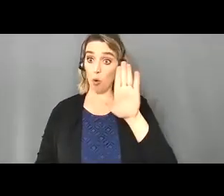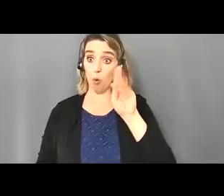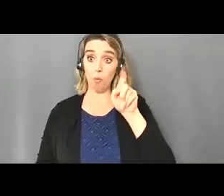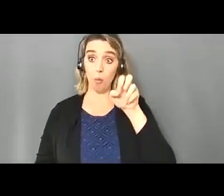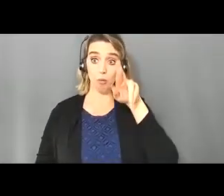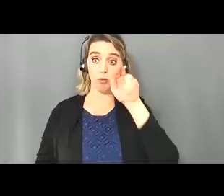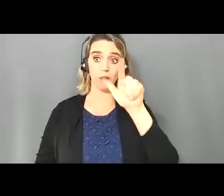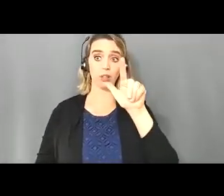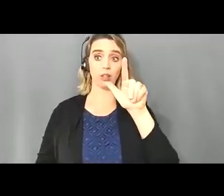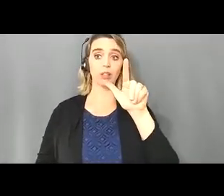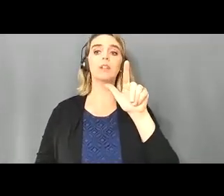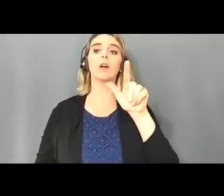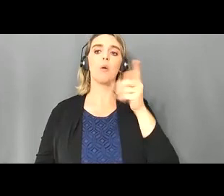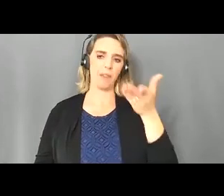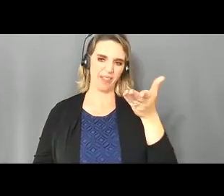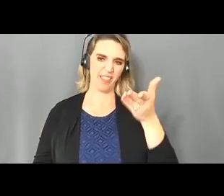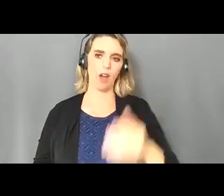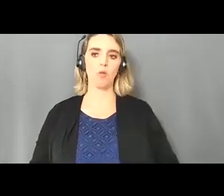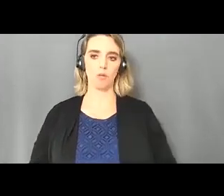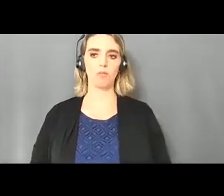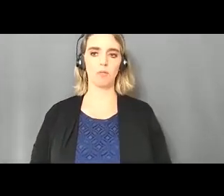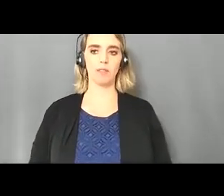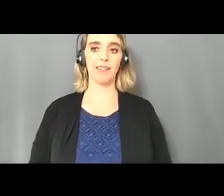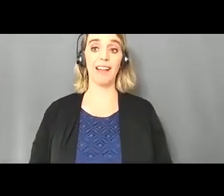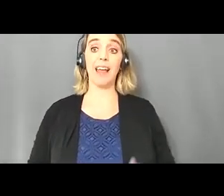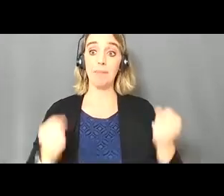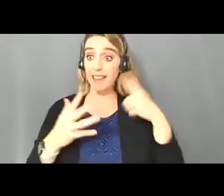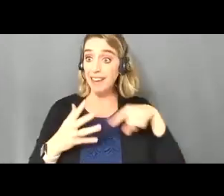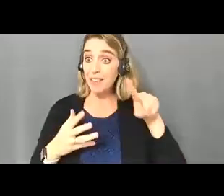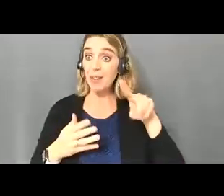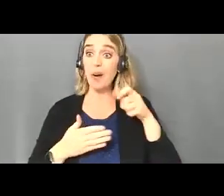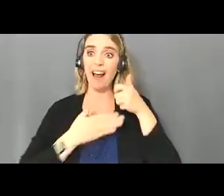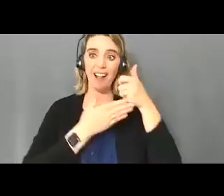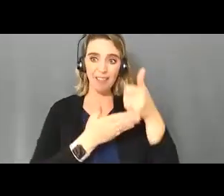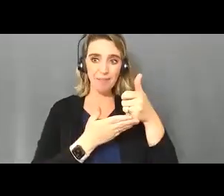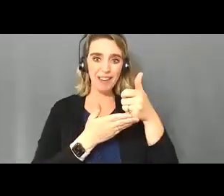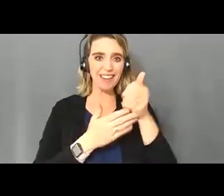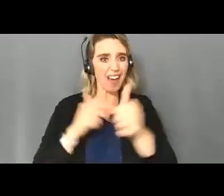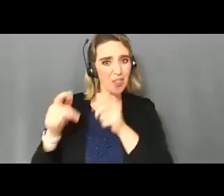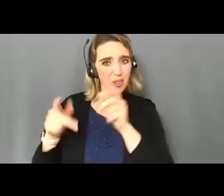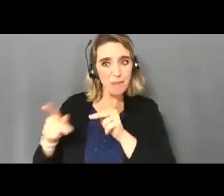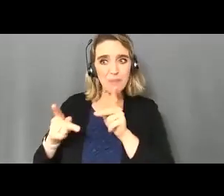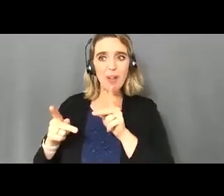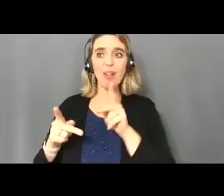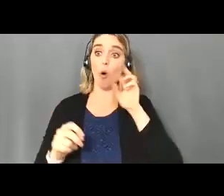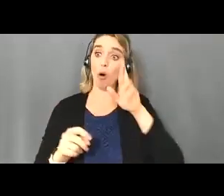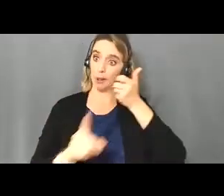I know many of you out there are either helping others navigate the healthcare system or are trying to do it on your own,